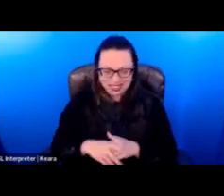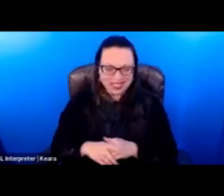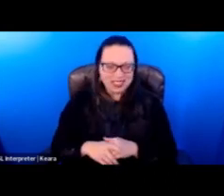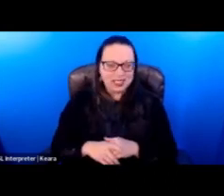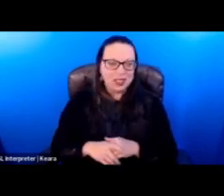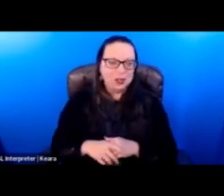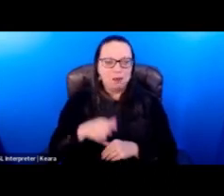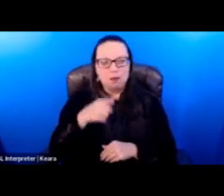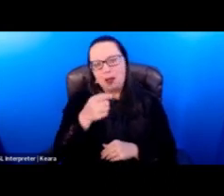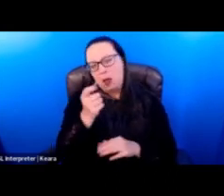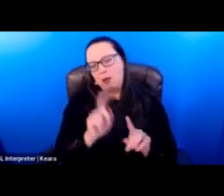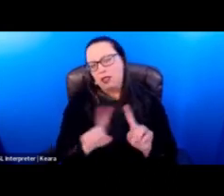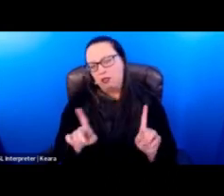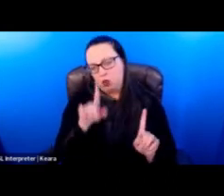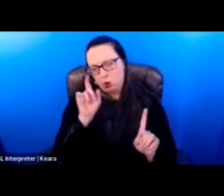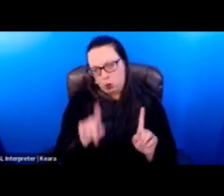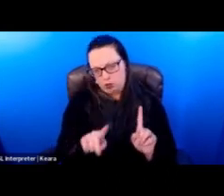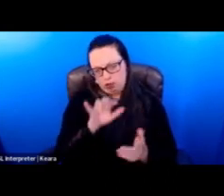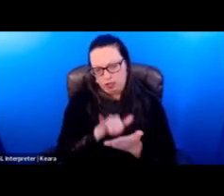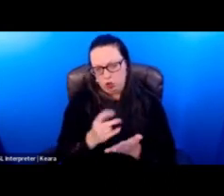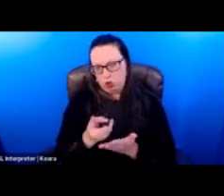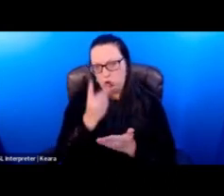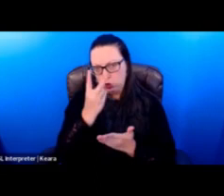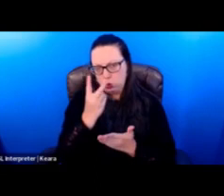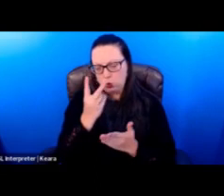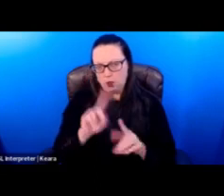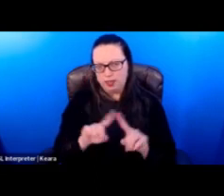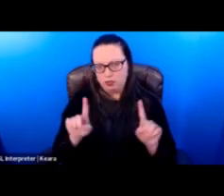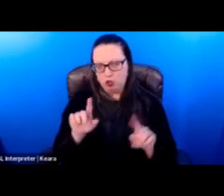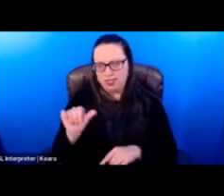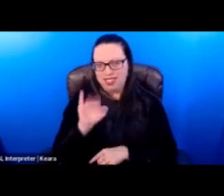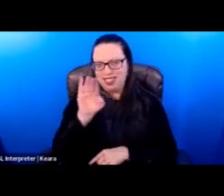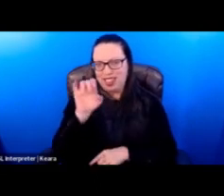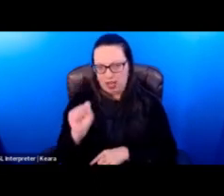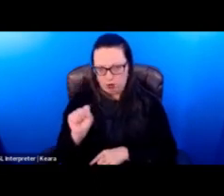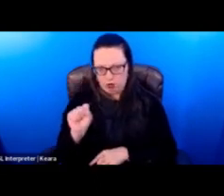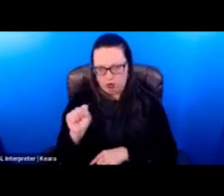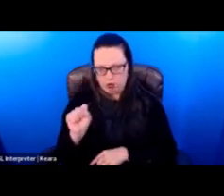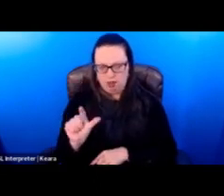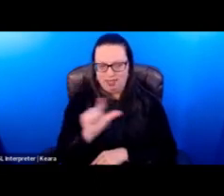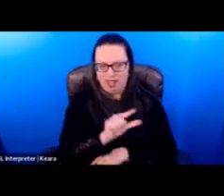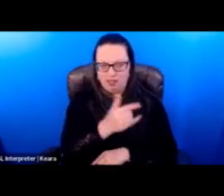question. These are two different scales that are administered on the left in the end the yellow is the CAGE which